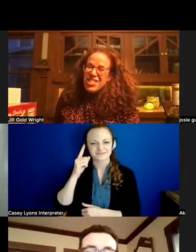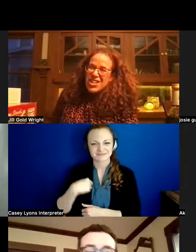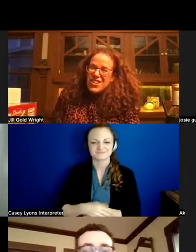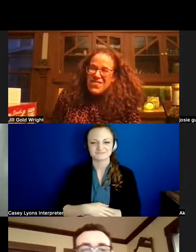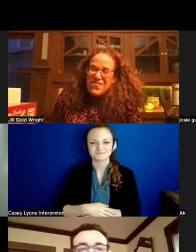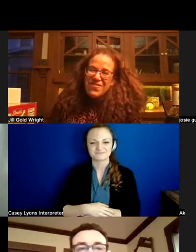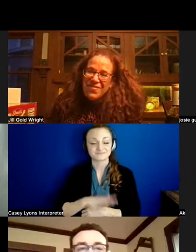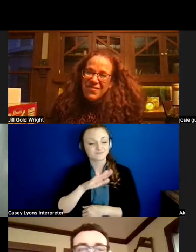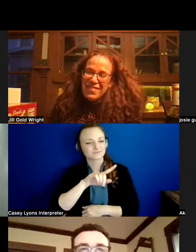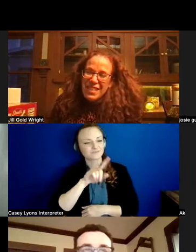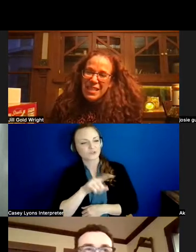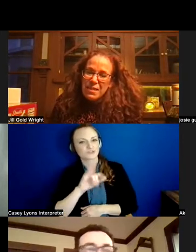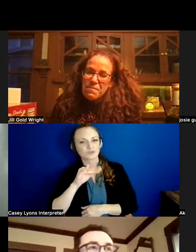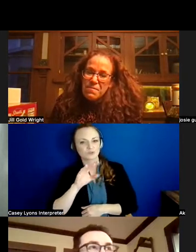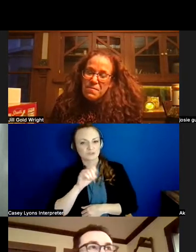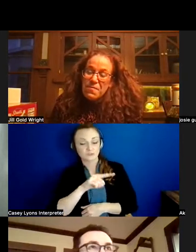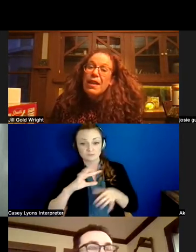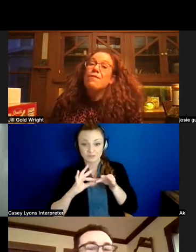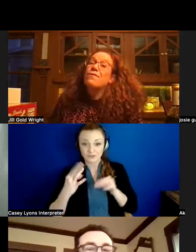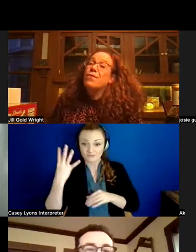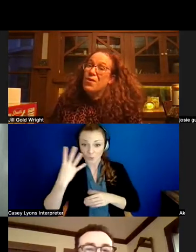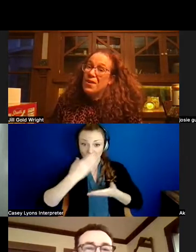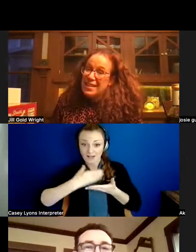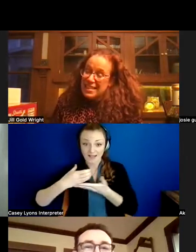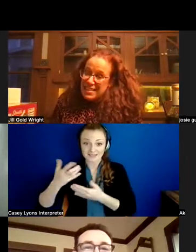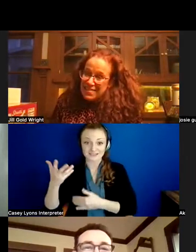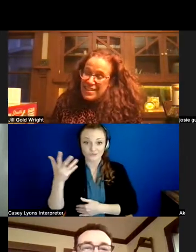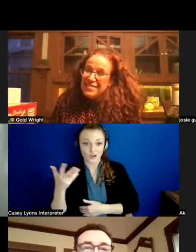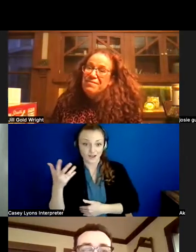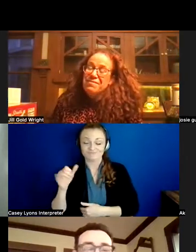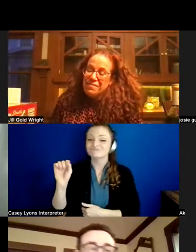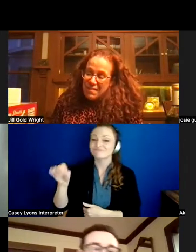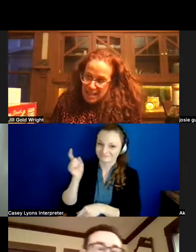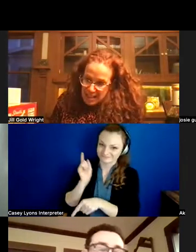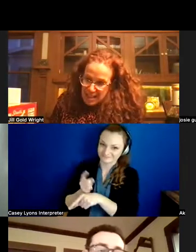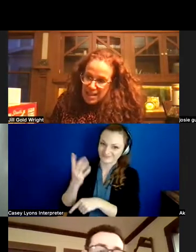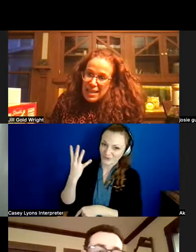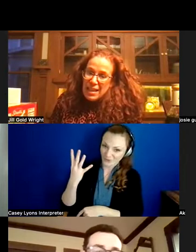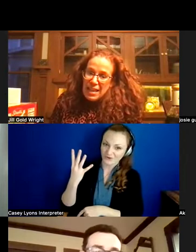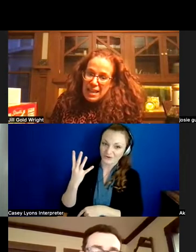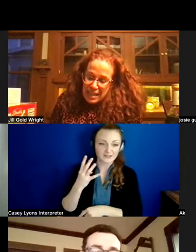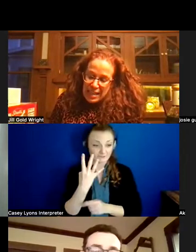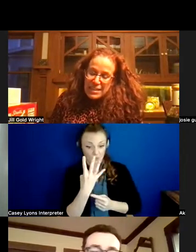You just had our 4 glasses of wine. 19:38:22 So what is the for symbolized that's